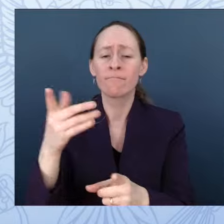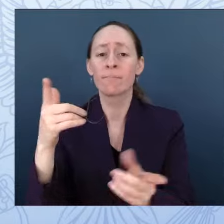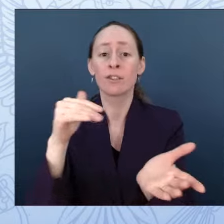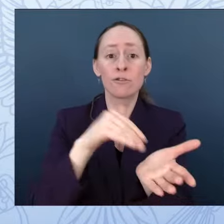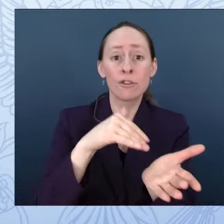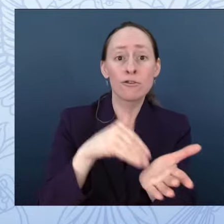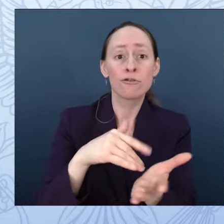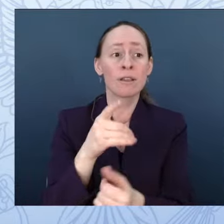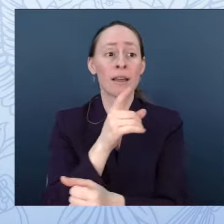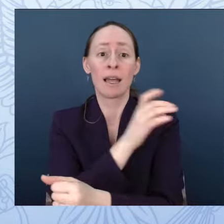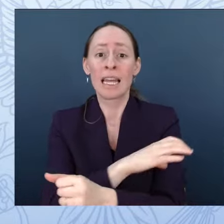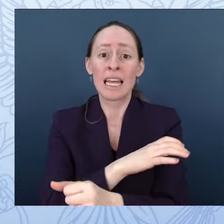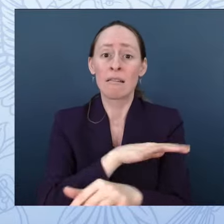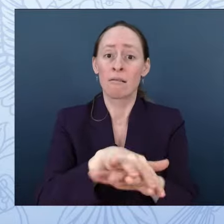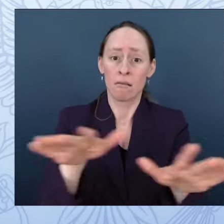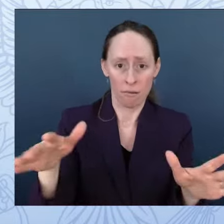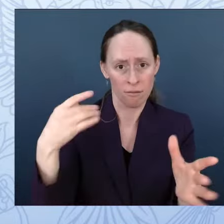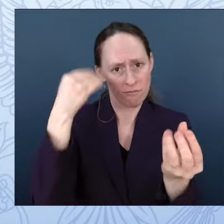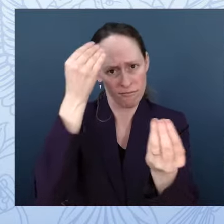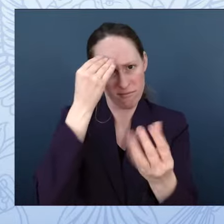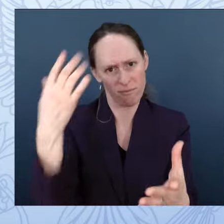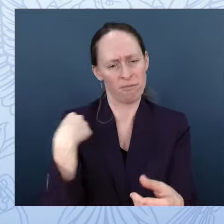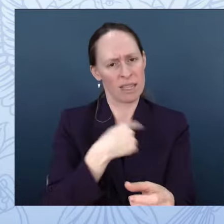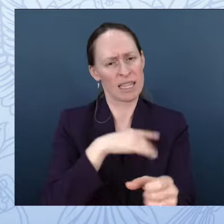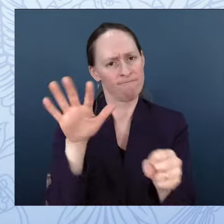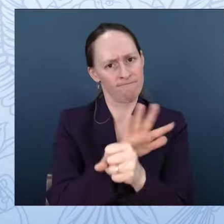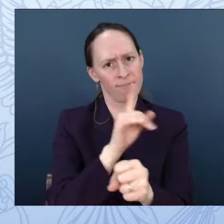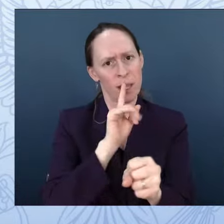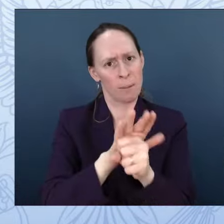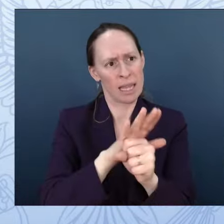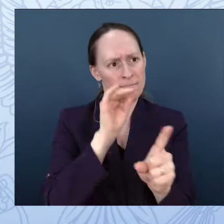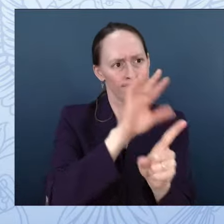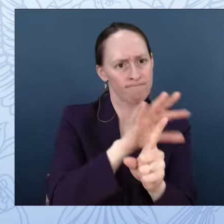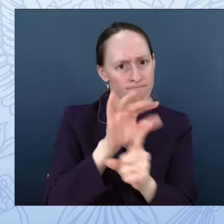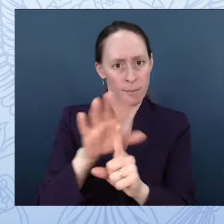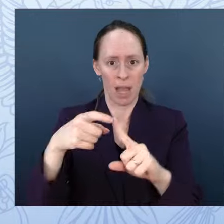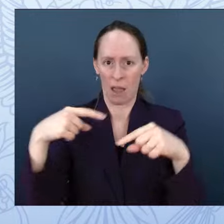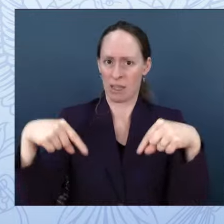So we are extremely grateful for this opportunity and grateful to participate in this with you.